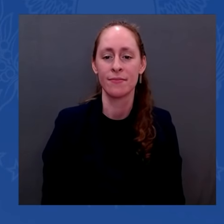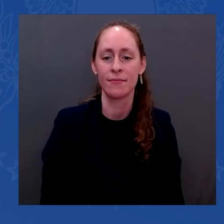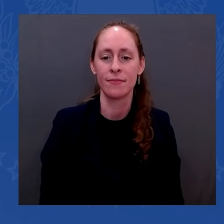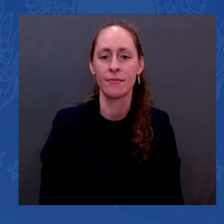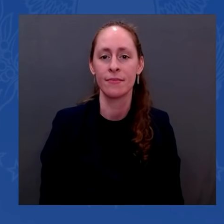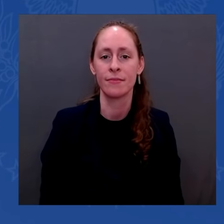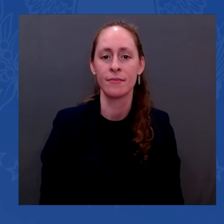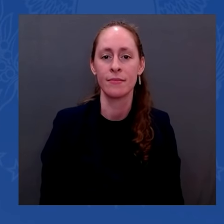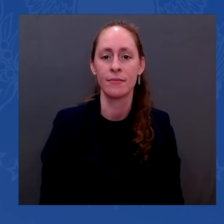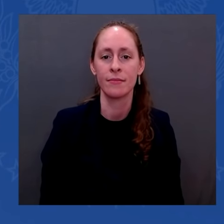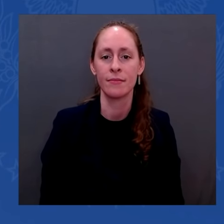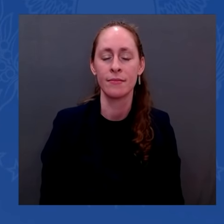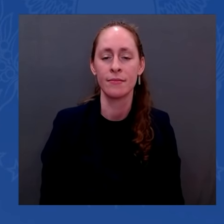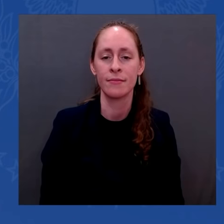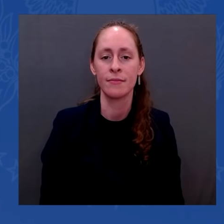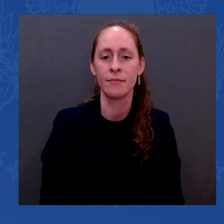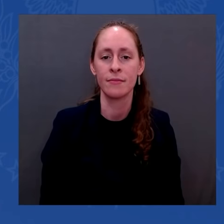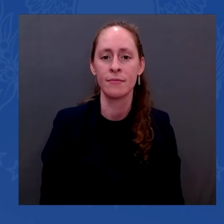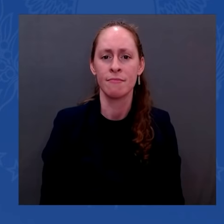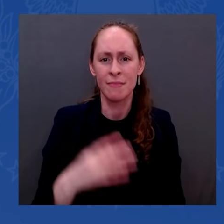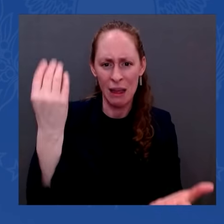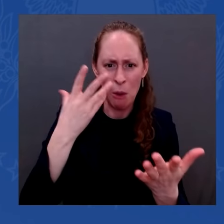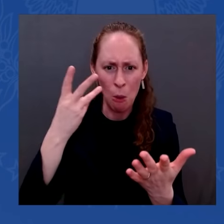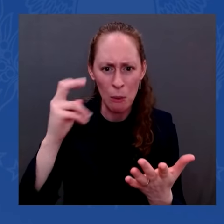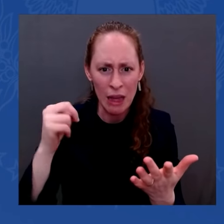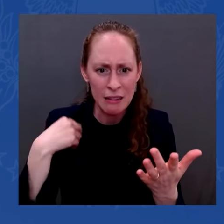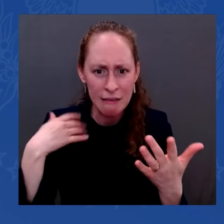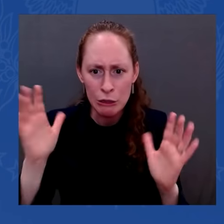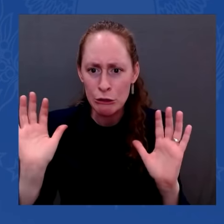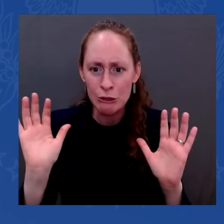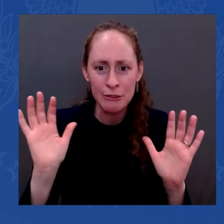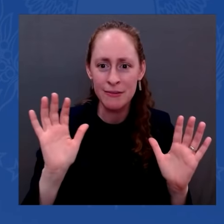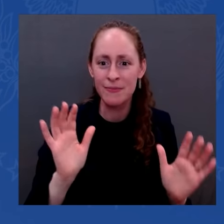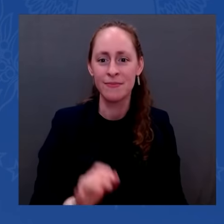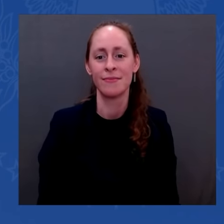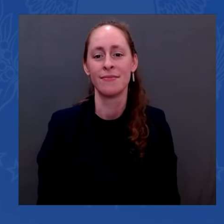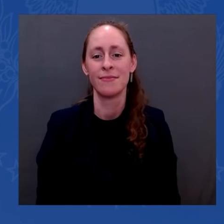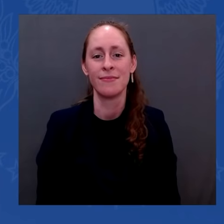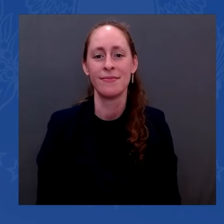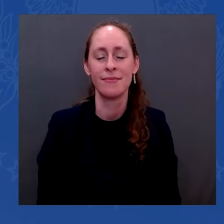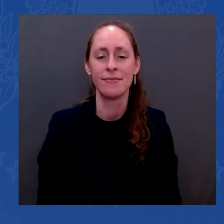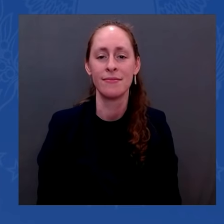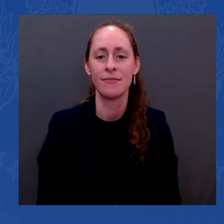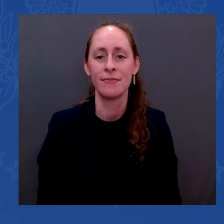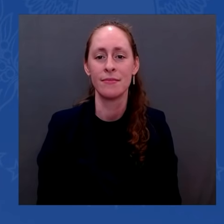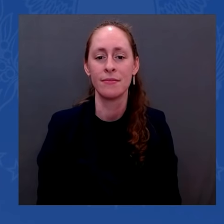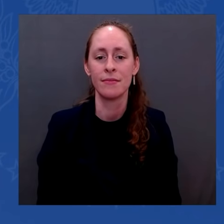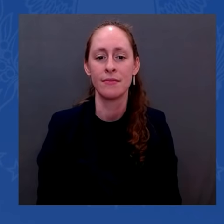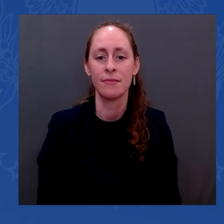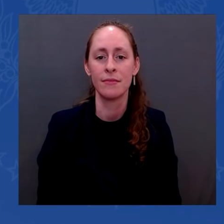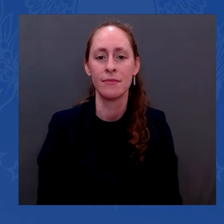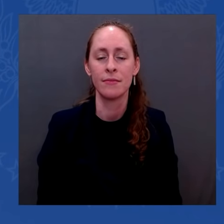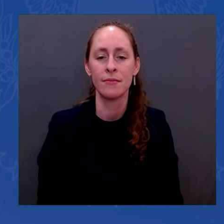But, Silvia -- where is Silvia? There you are, Silvia. How are you, Silvia?